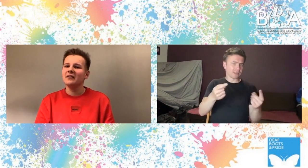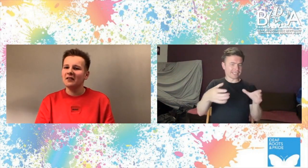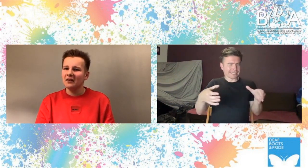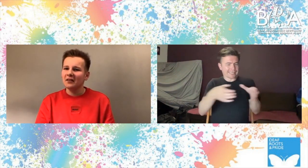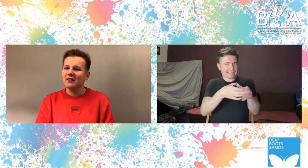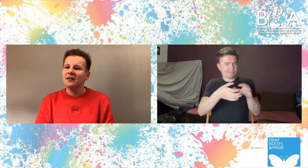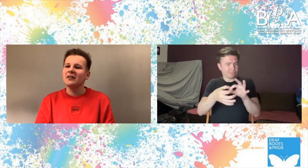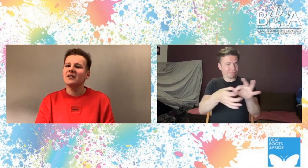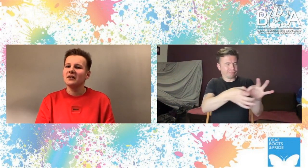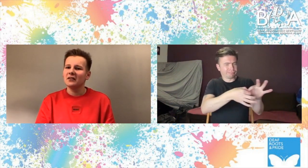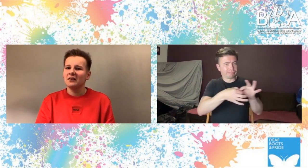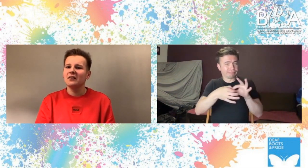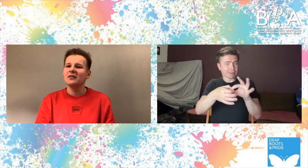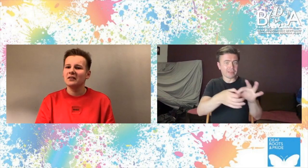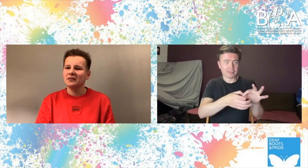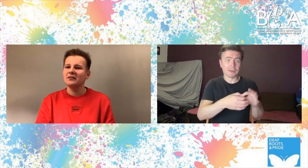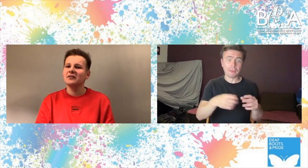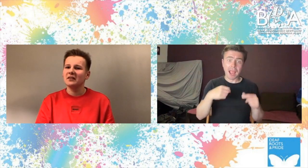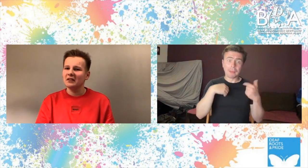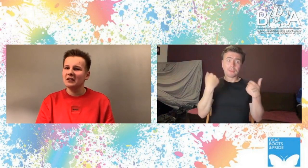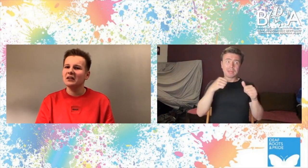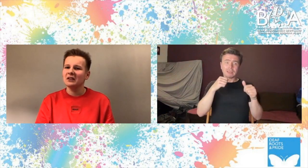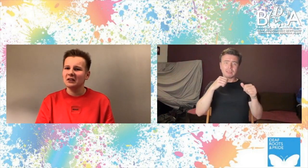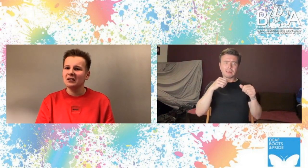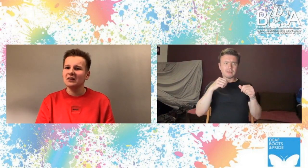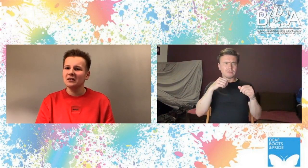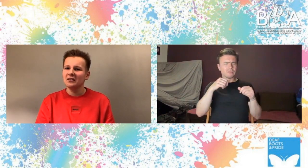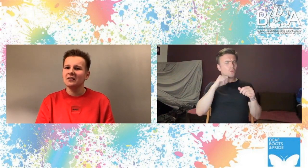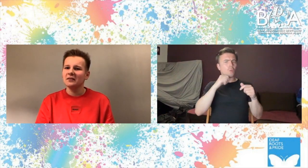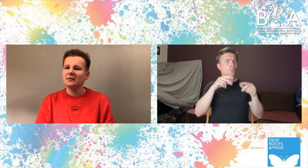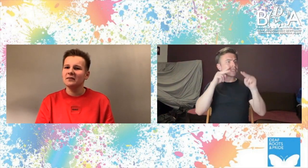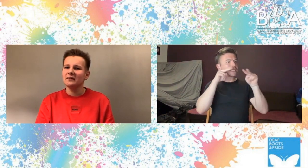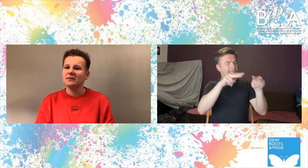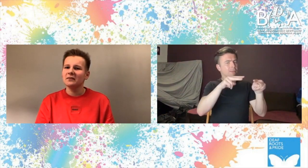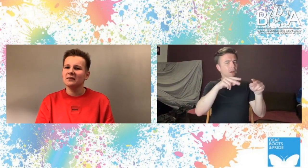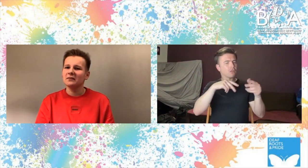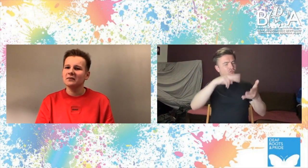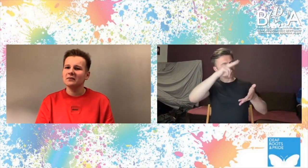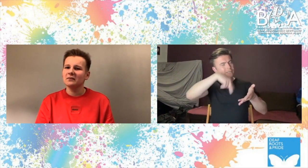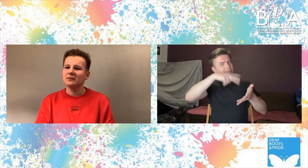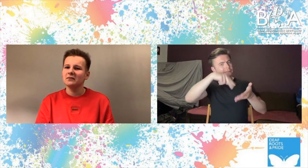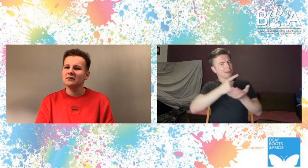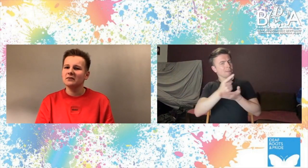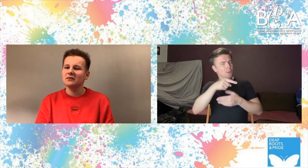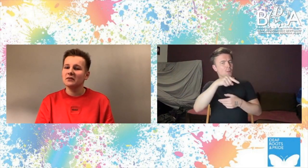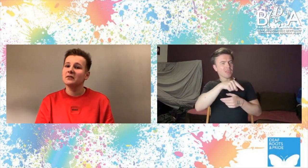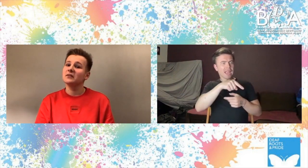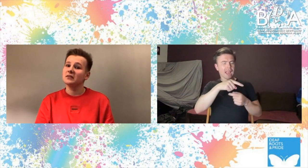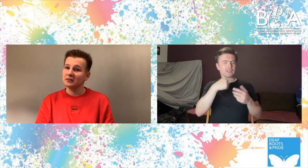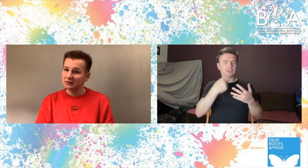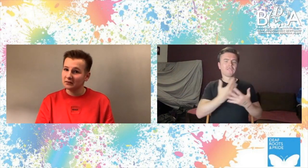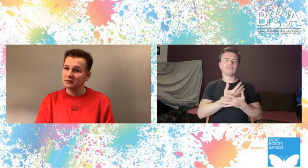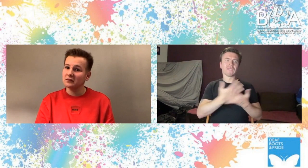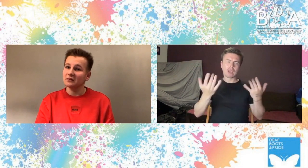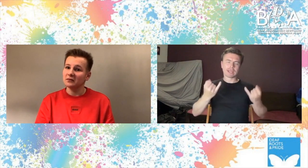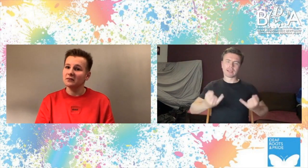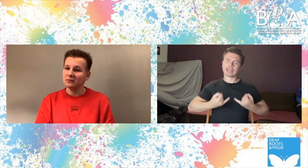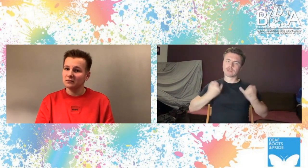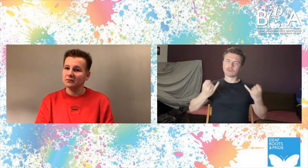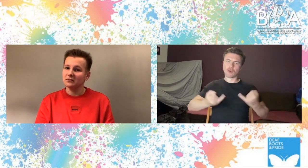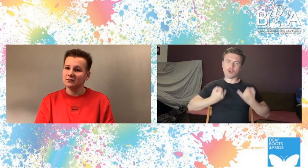You don’t see it, but you often can read about how films are made and it is really